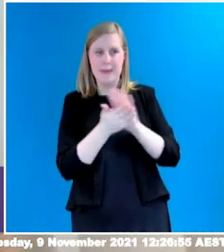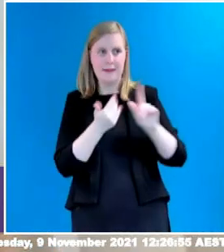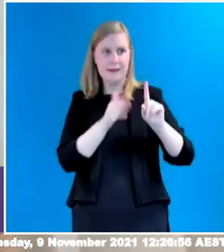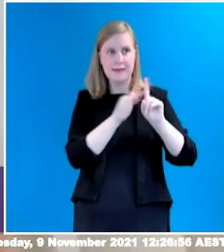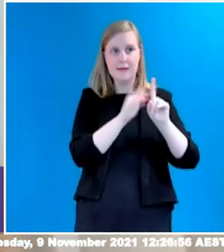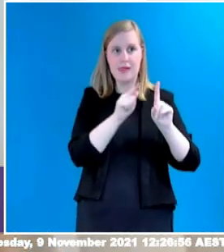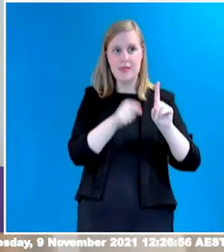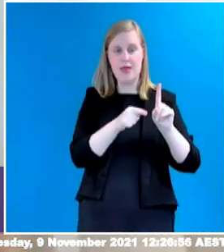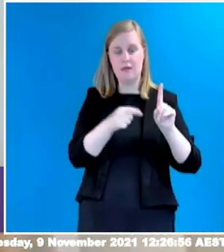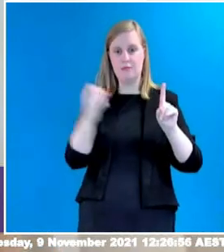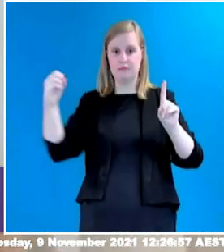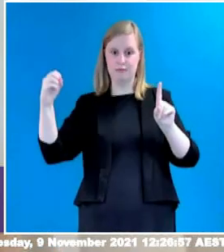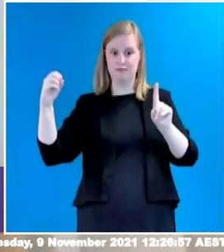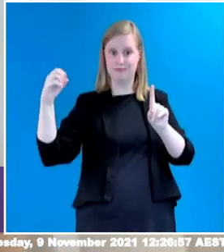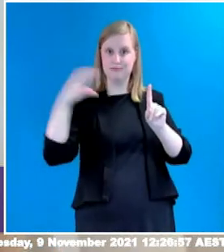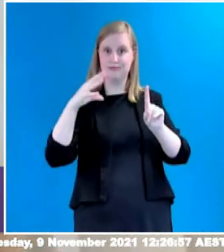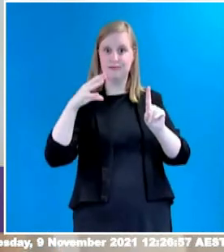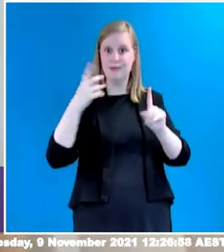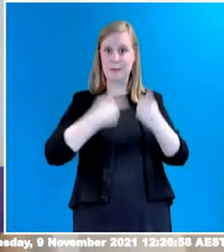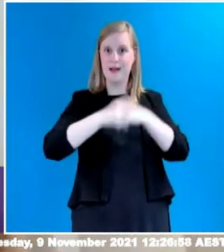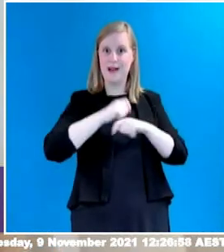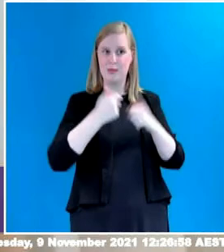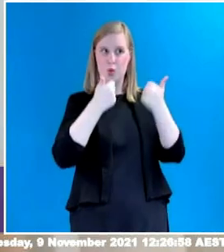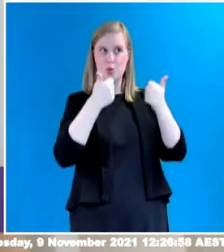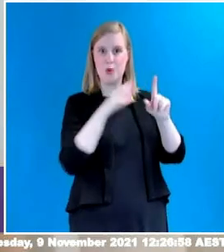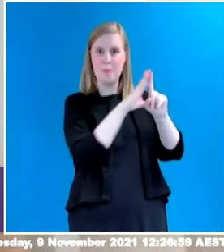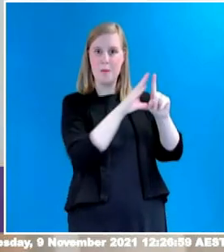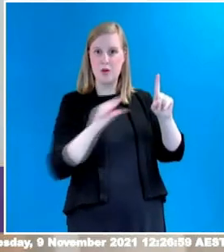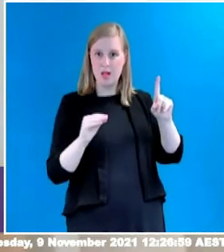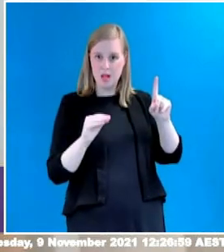a position then to appoint them into other spaces.